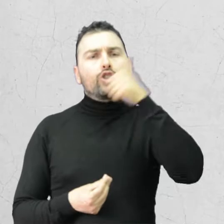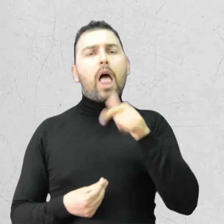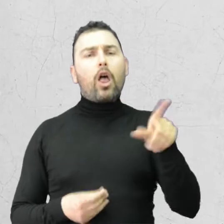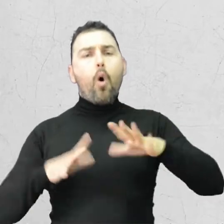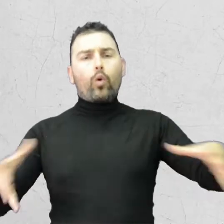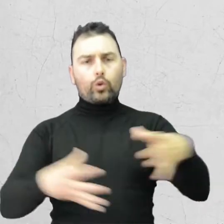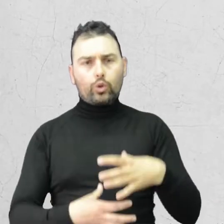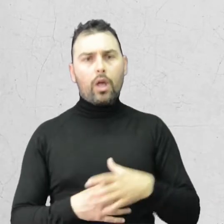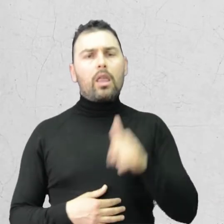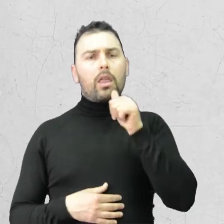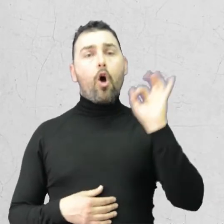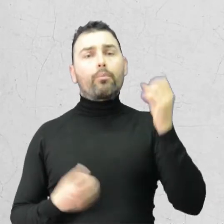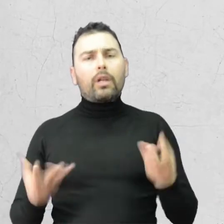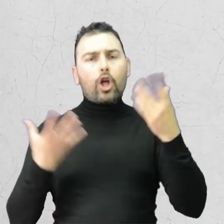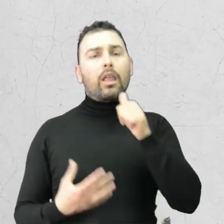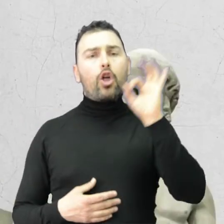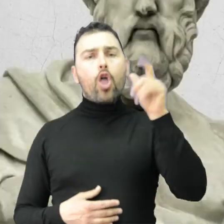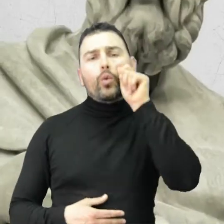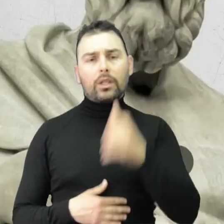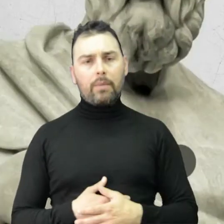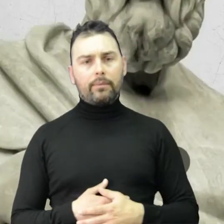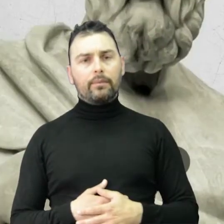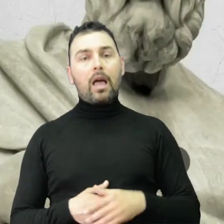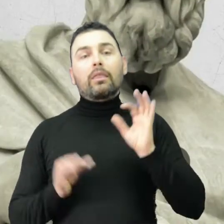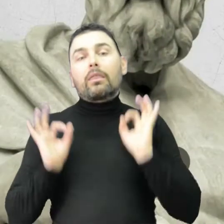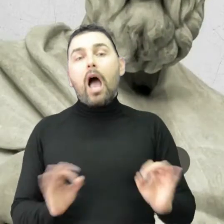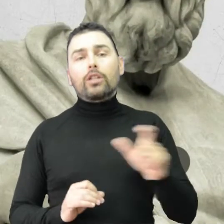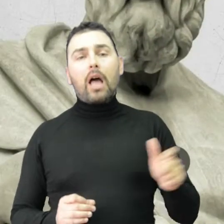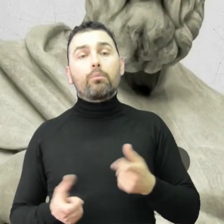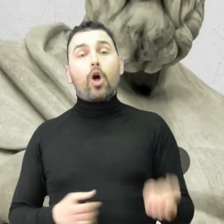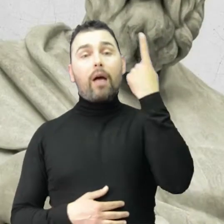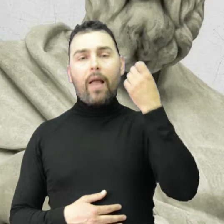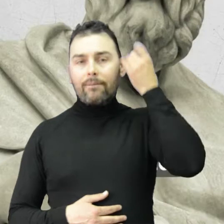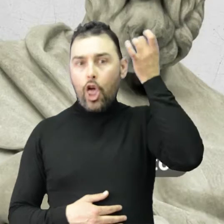There were also important mathematicians during this period like Pythagoras or Archimedes